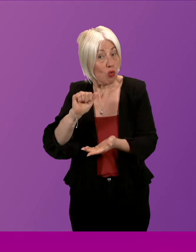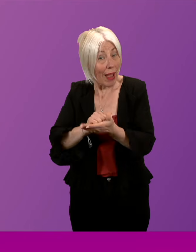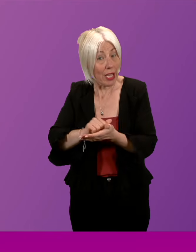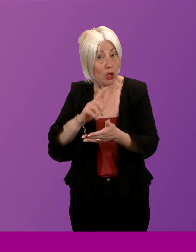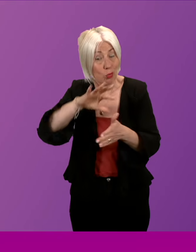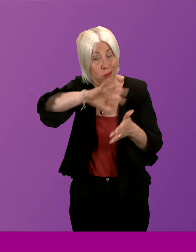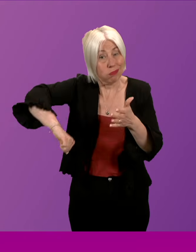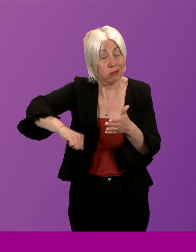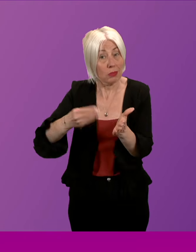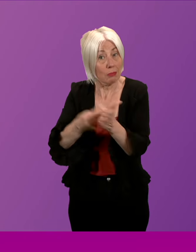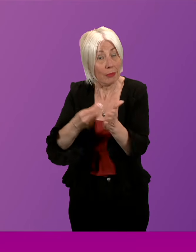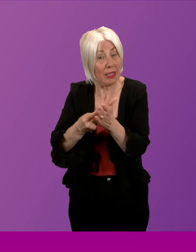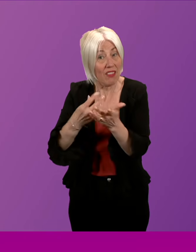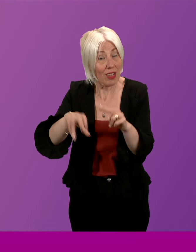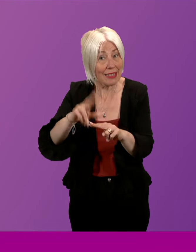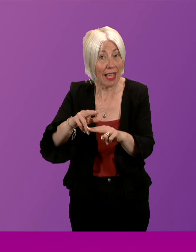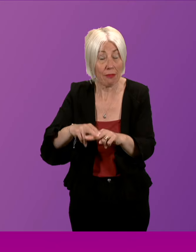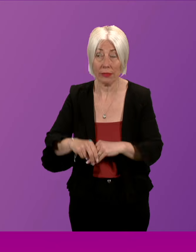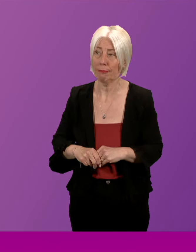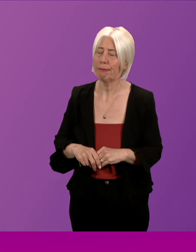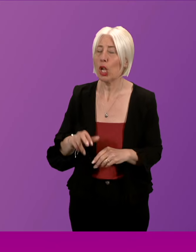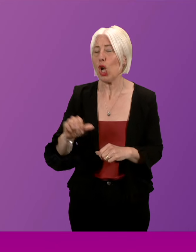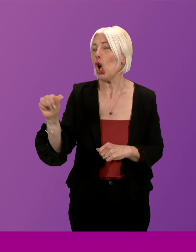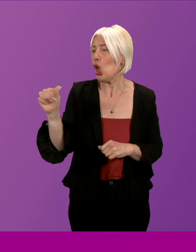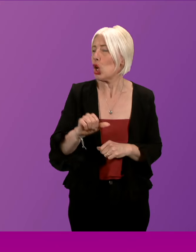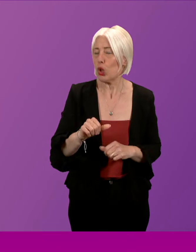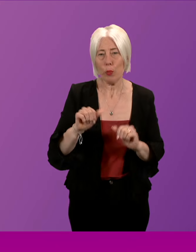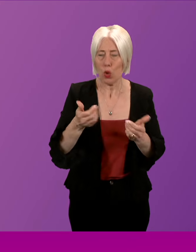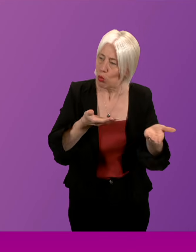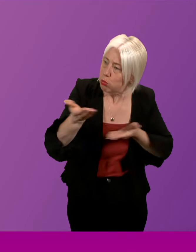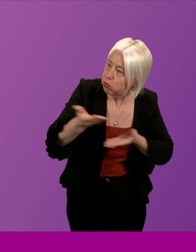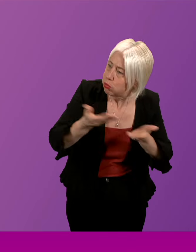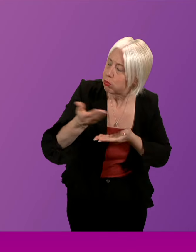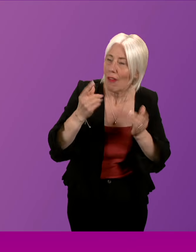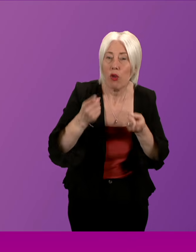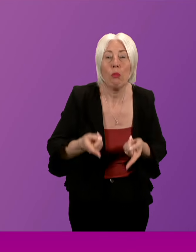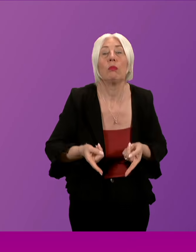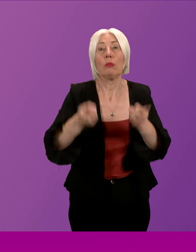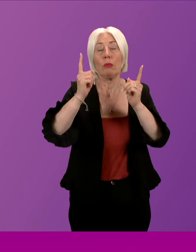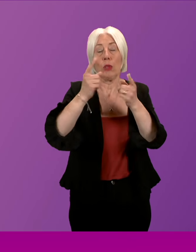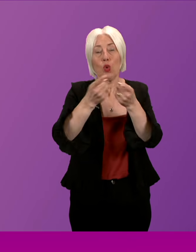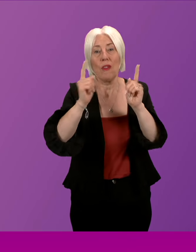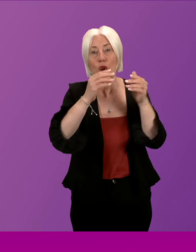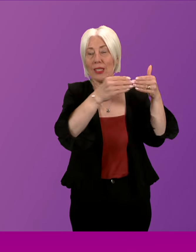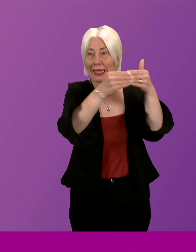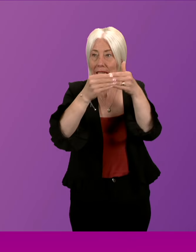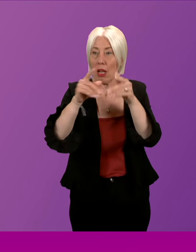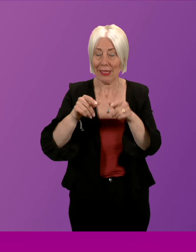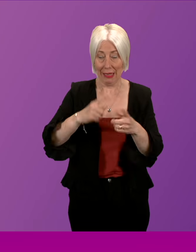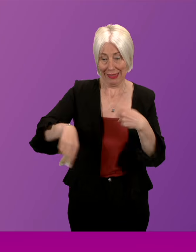In such circumstances, it is really important that there is good dialogue and engagement between the leadership of organisations and their workforce. I would encourage